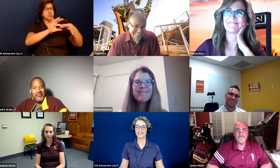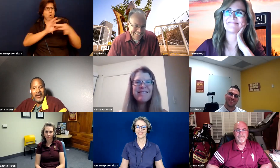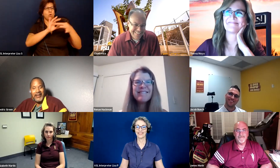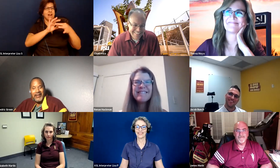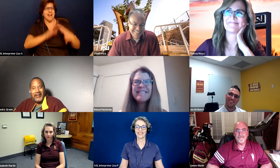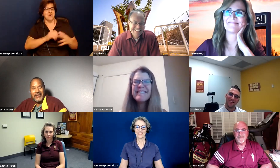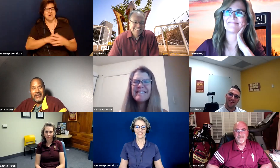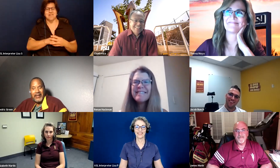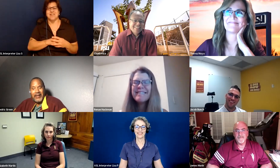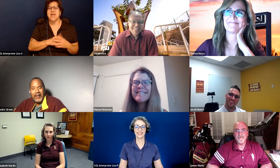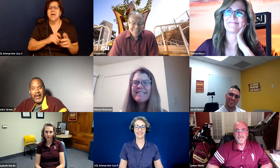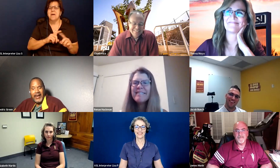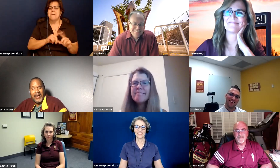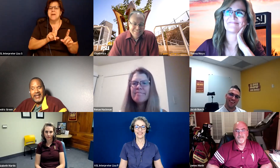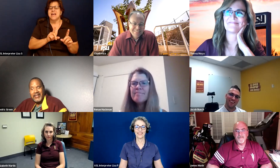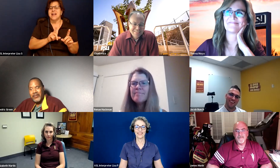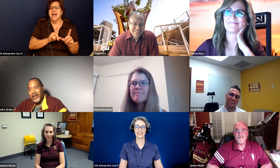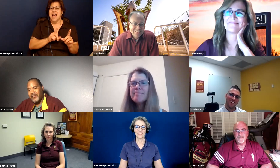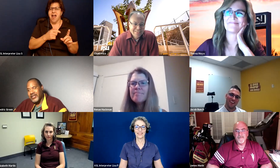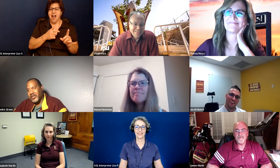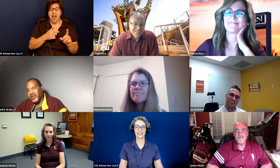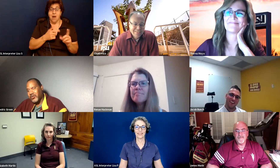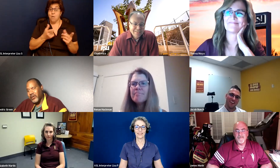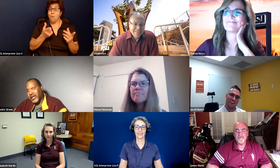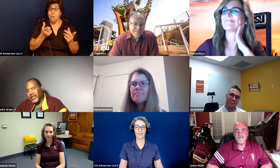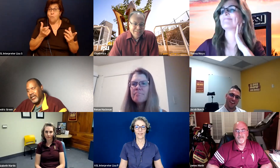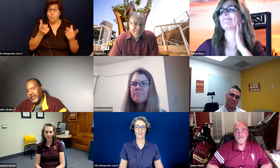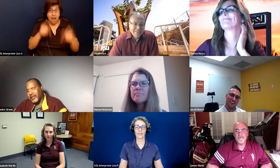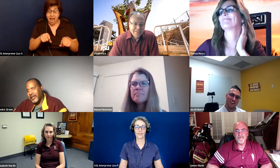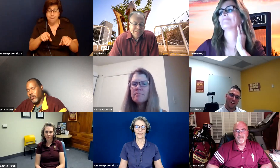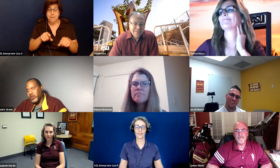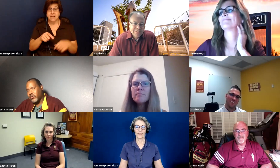But I ended up having to do a course equivalency,